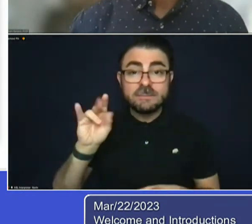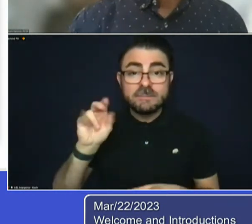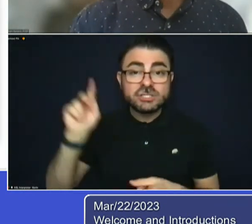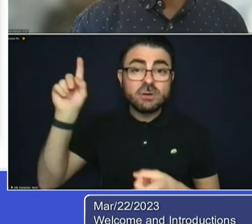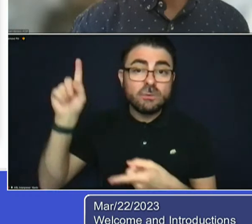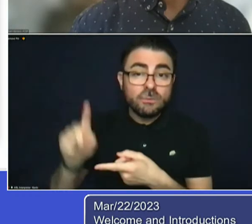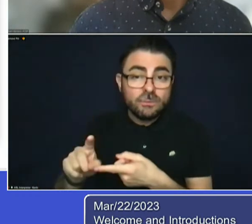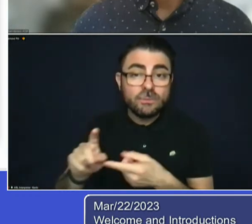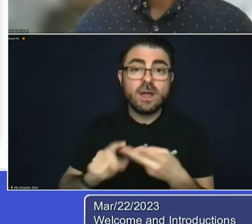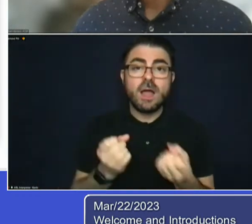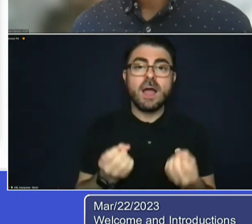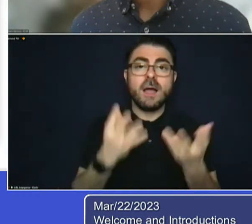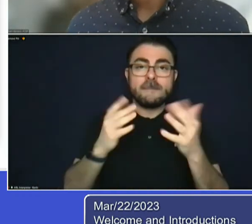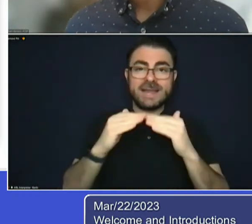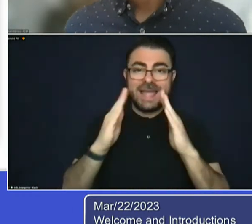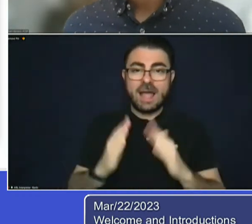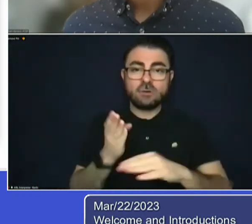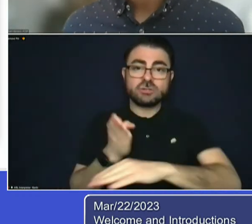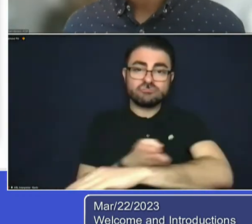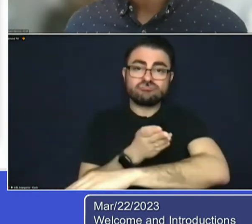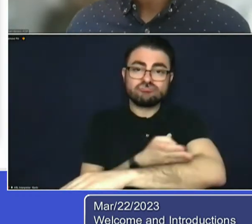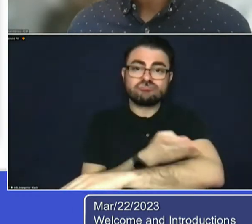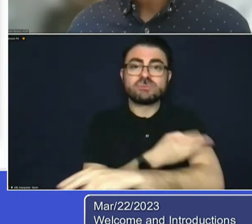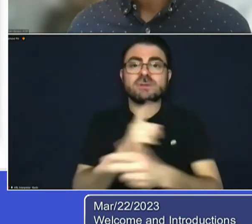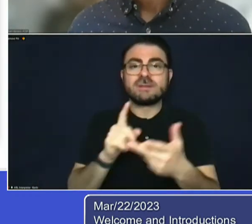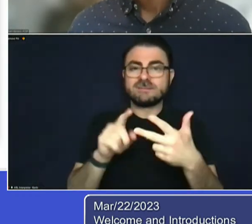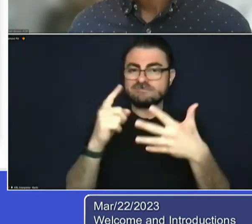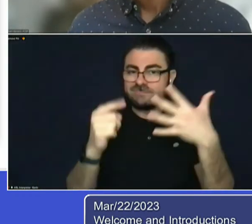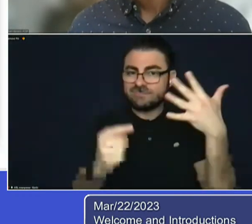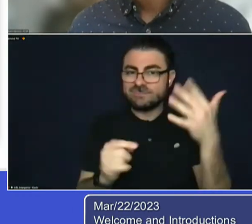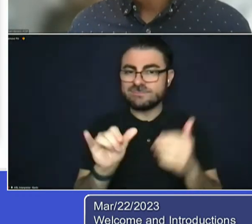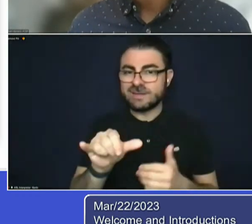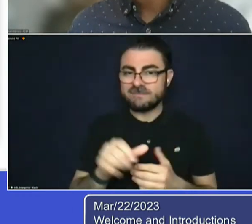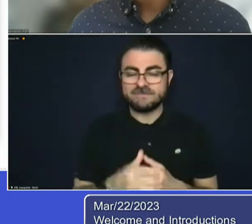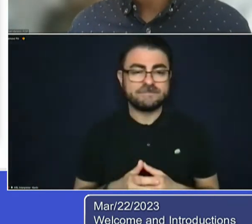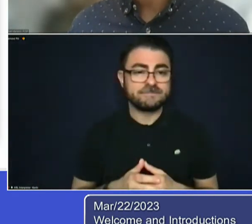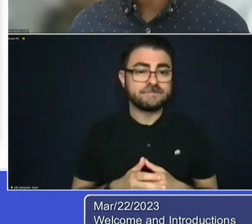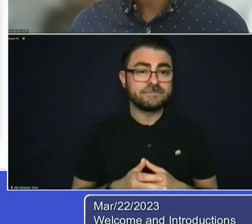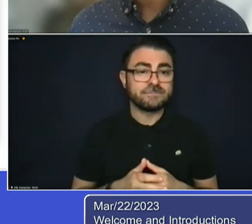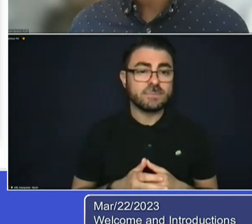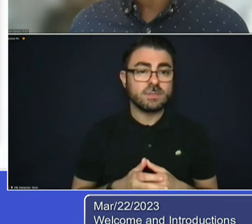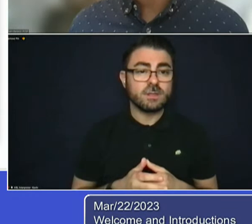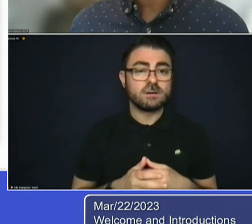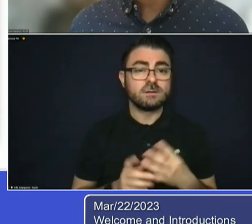OF HOW MANY EMISSIONS REDUCTIONS, HOW MANY HOUSES RETROFIT, HOW MANY PEOPLE